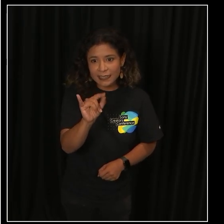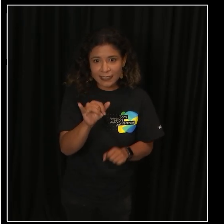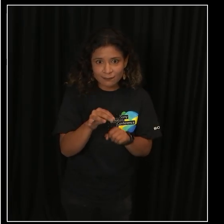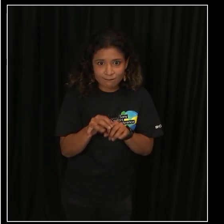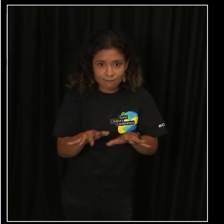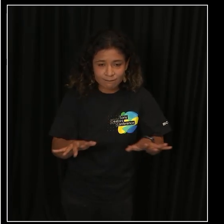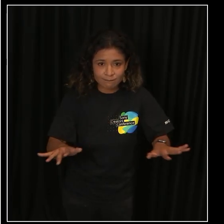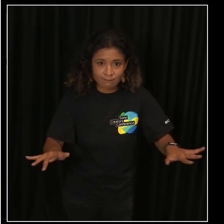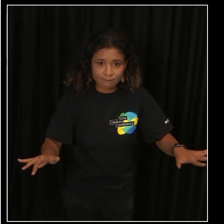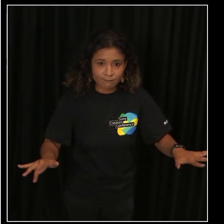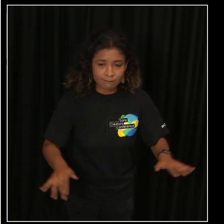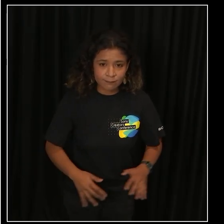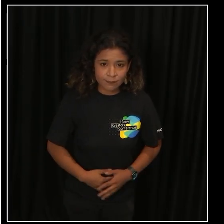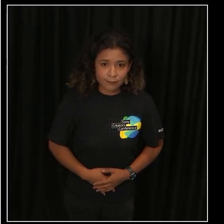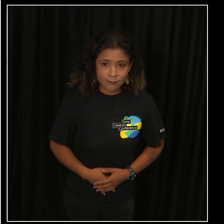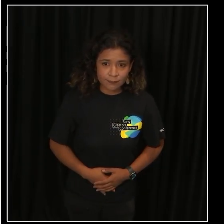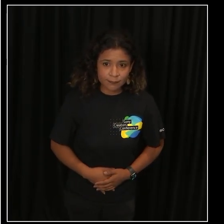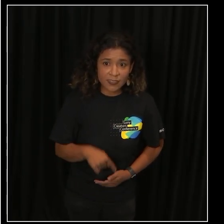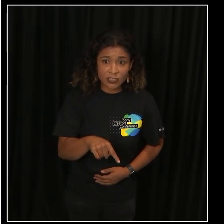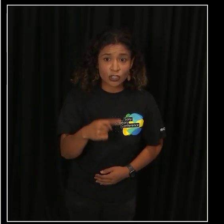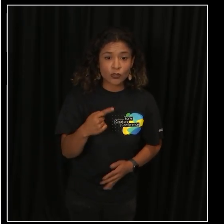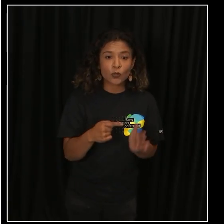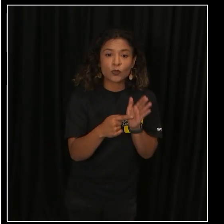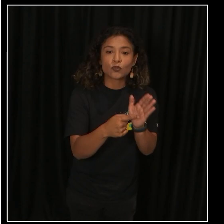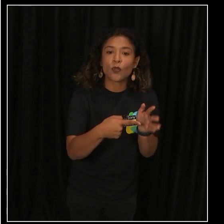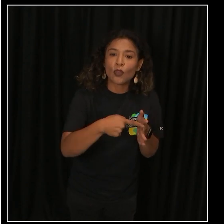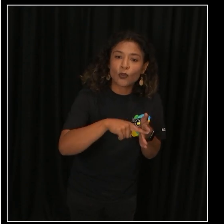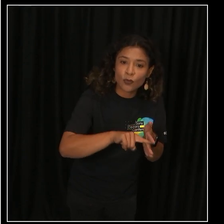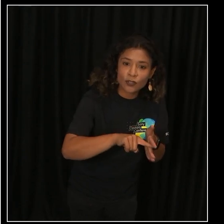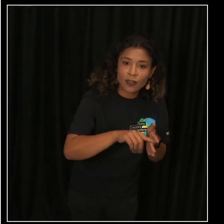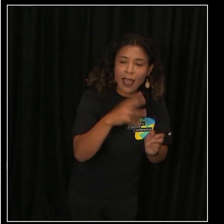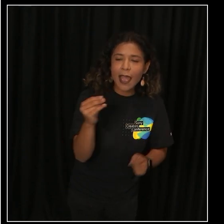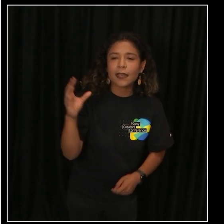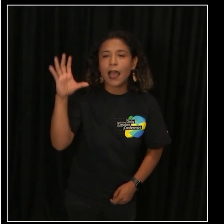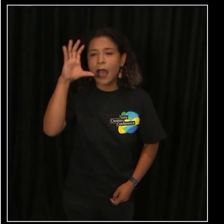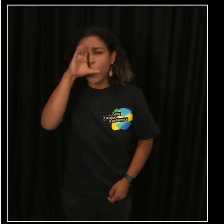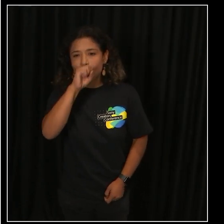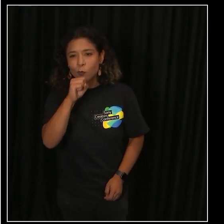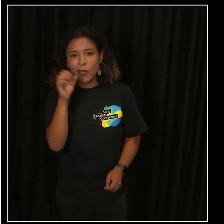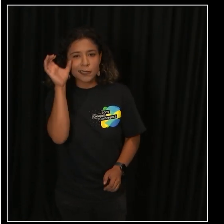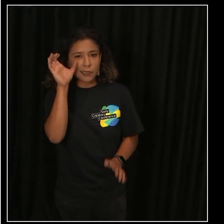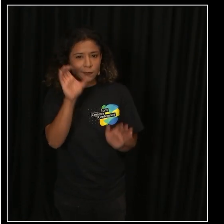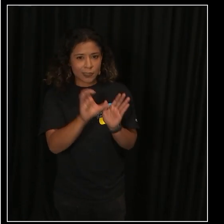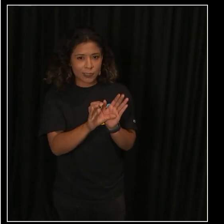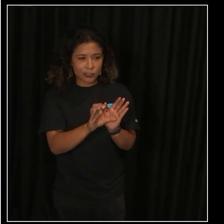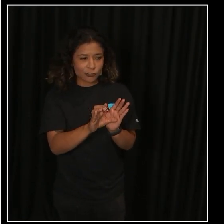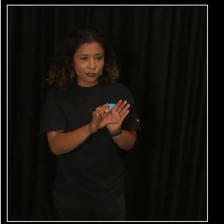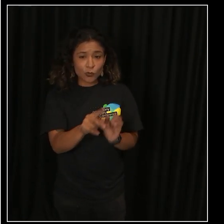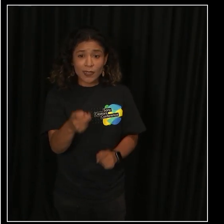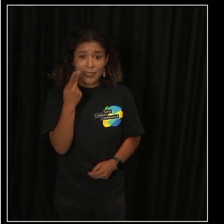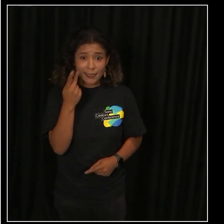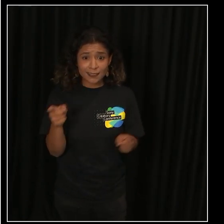This figure shows the original phase function and the approximate function. As you can see, they are very close.